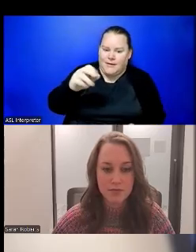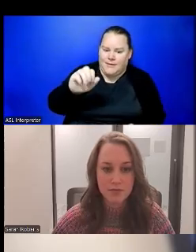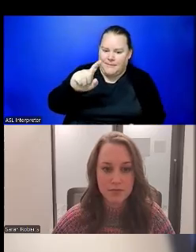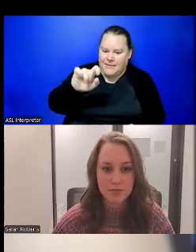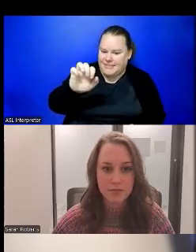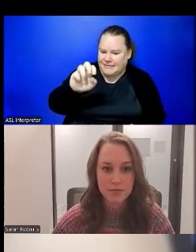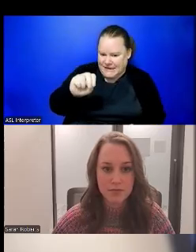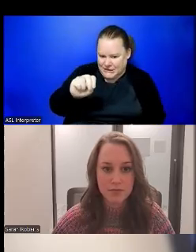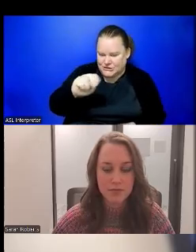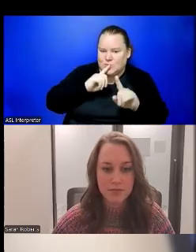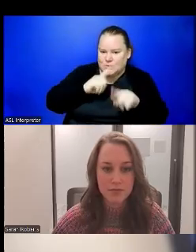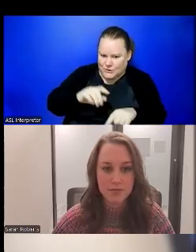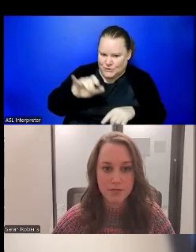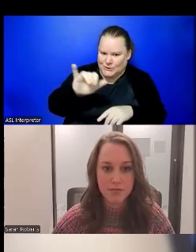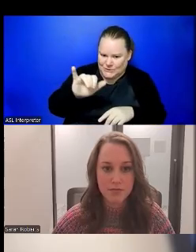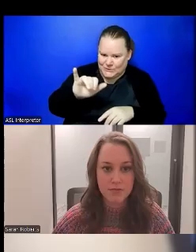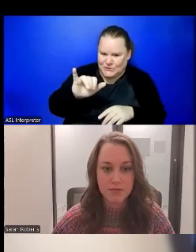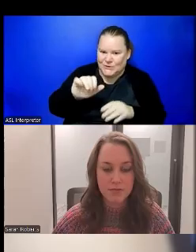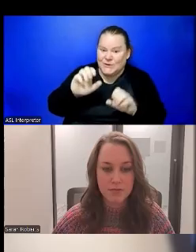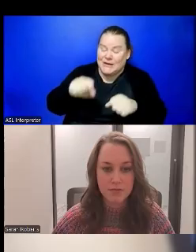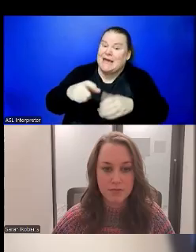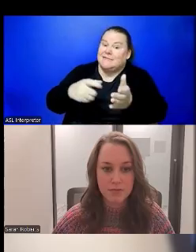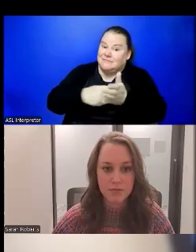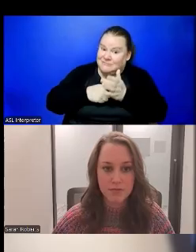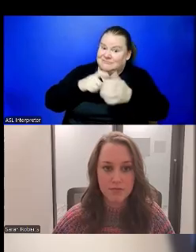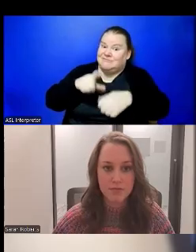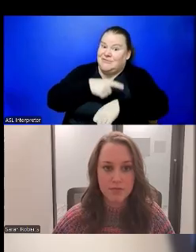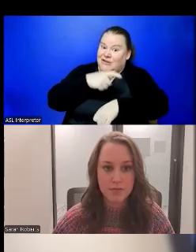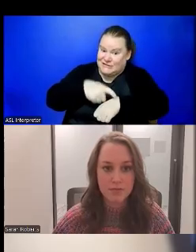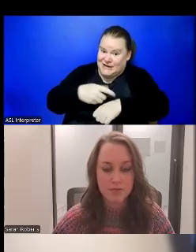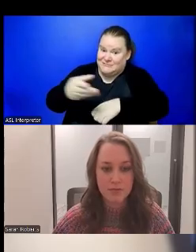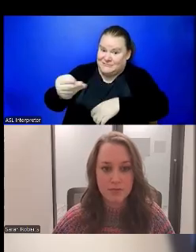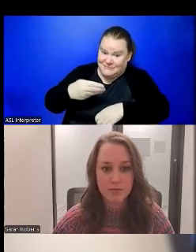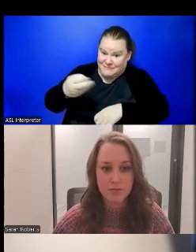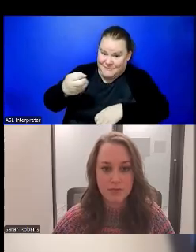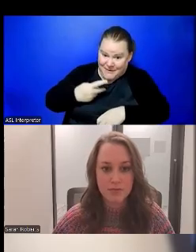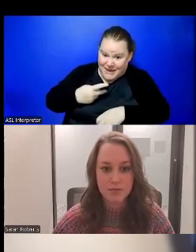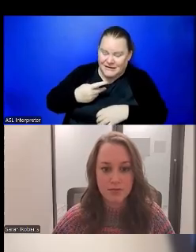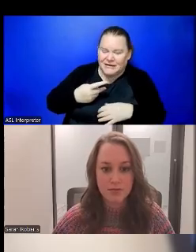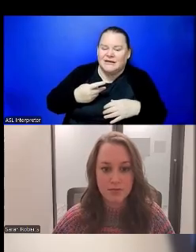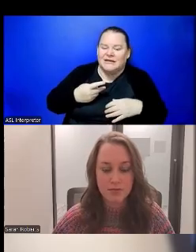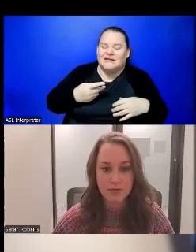especially if we're getting rapid whole genome testing and we need that methylation to confirm the diagnosis. It's also